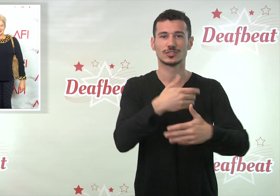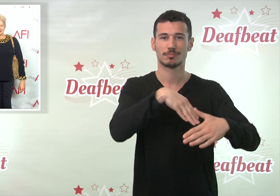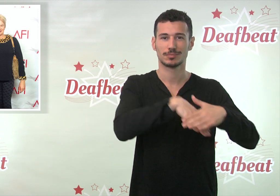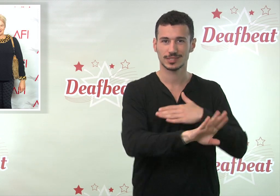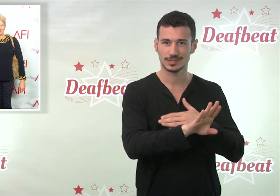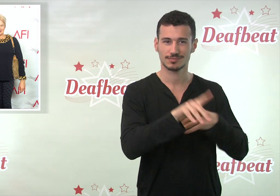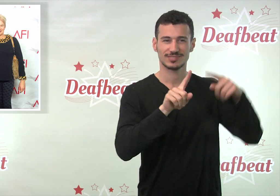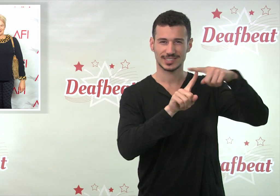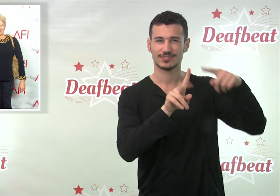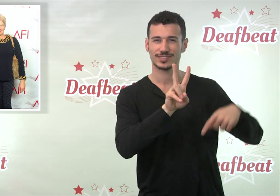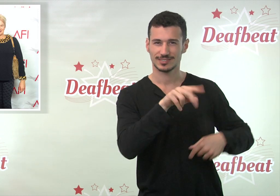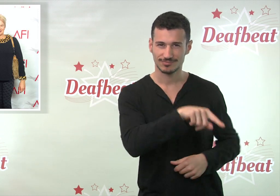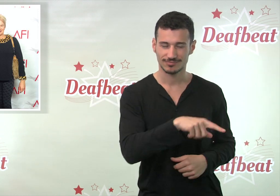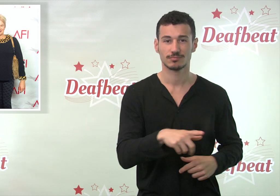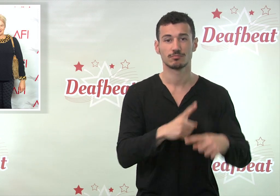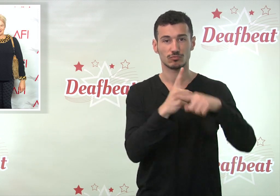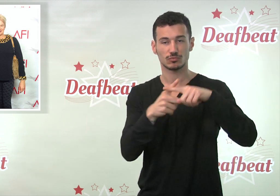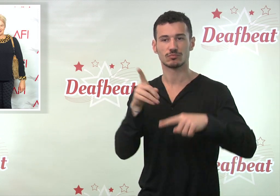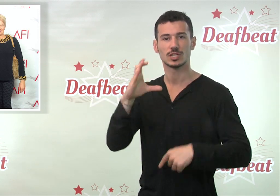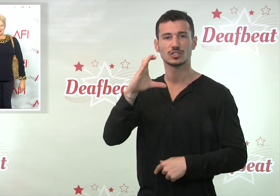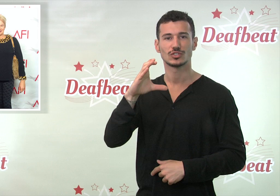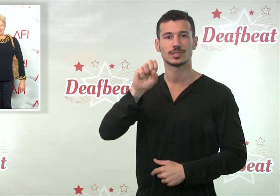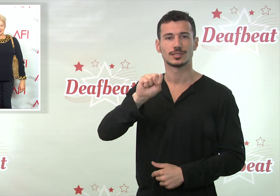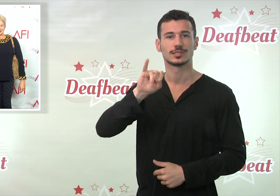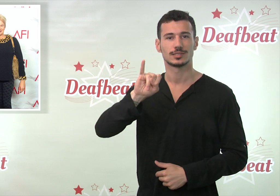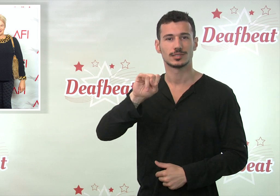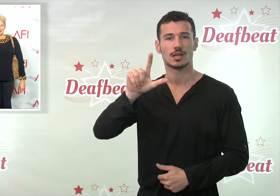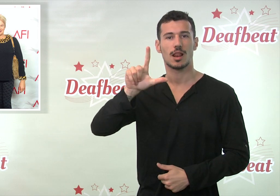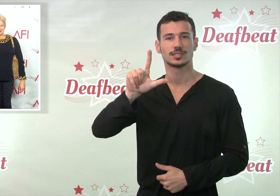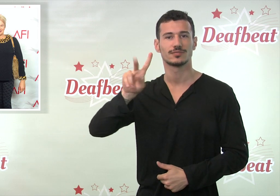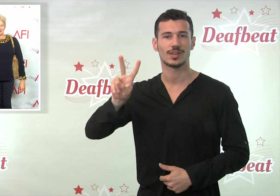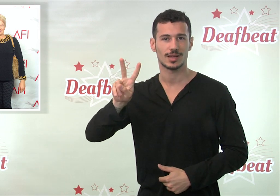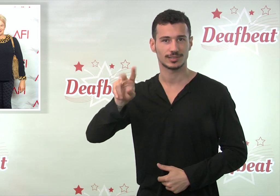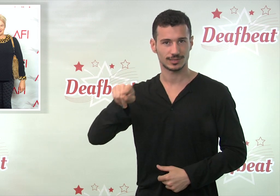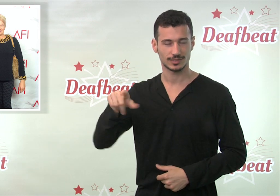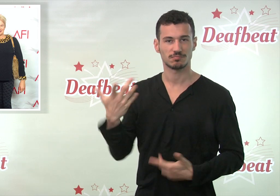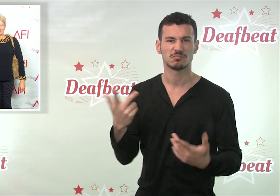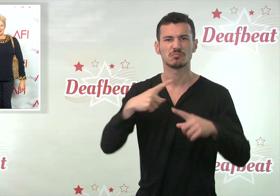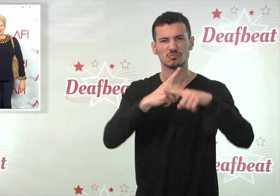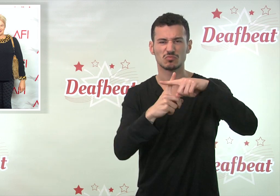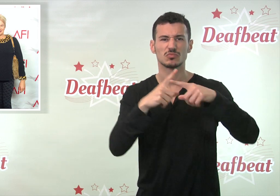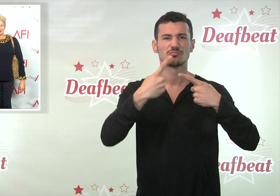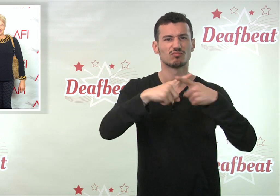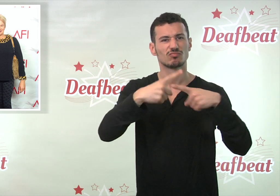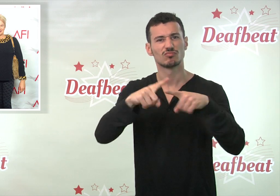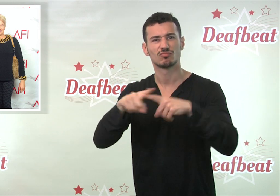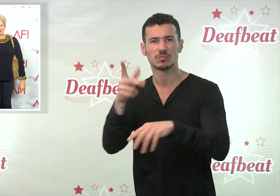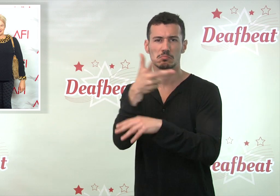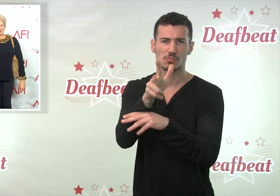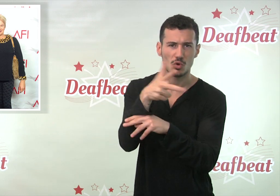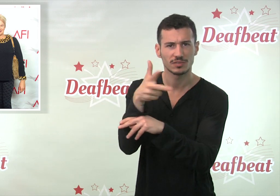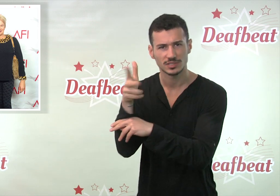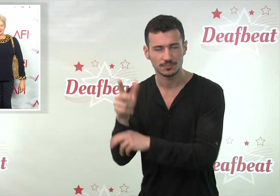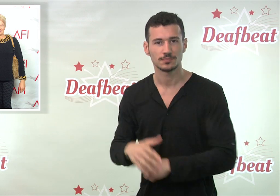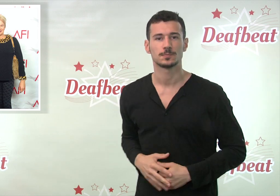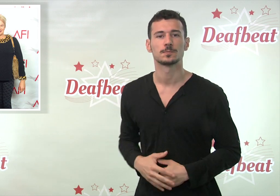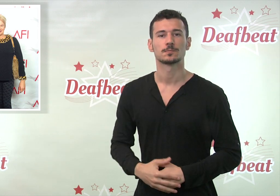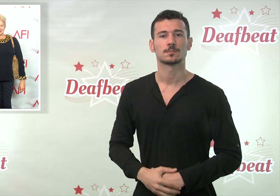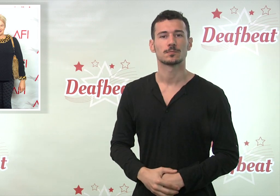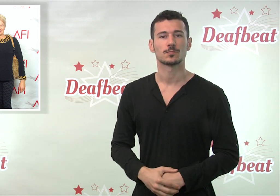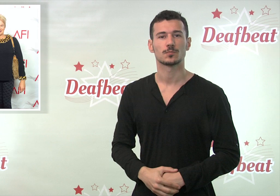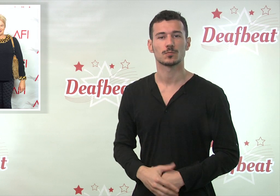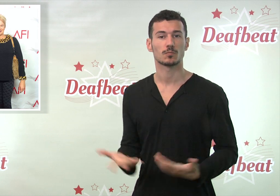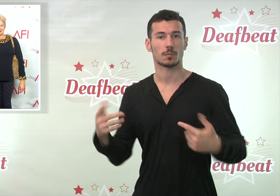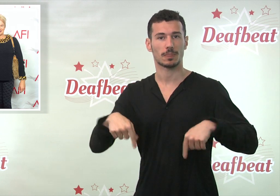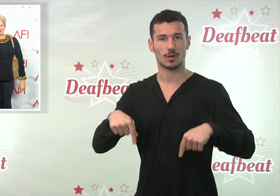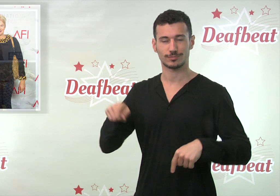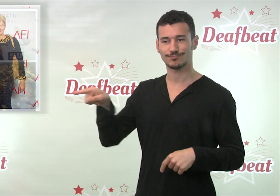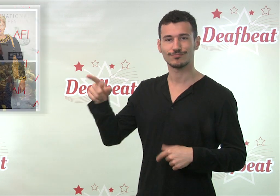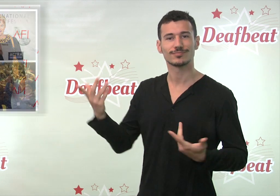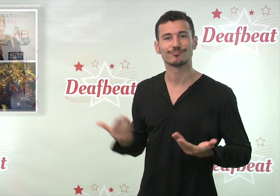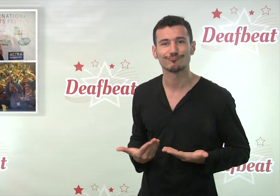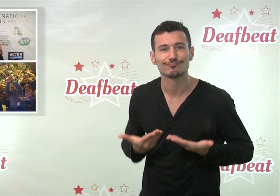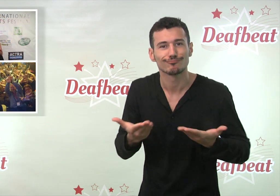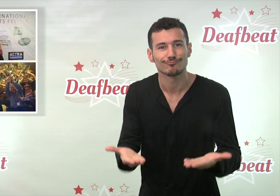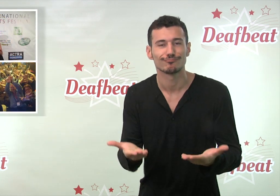on the television programs “Switched at Birth” and “CSI- Las Vegas” along with films and commercials.